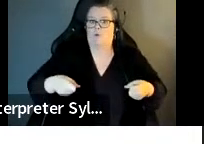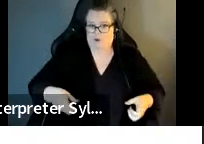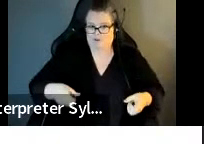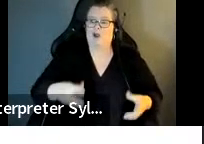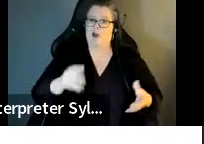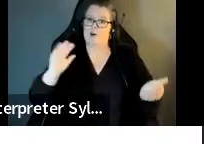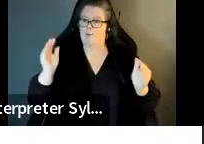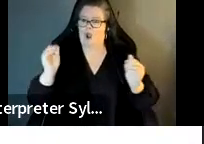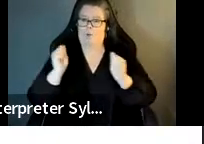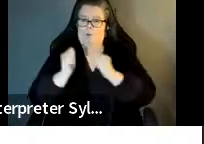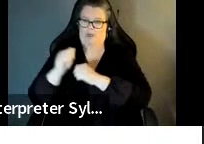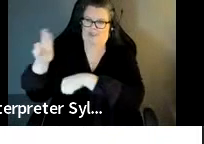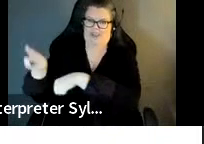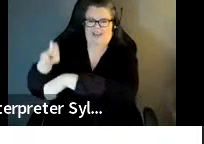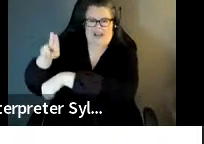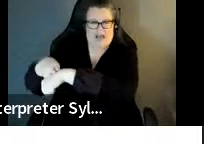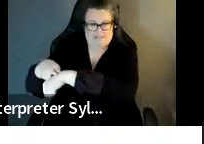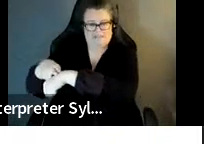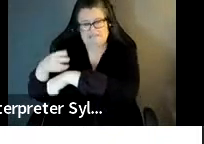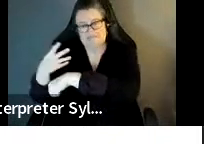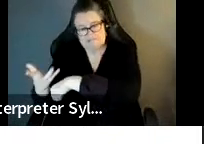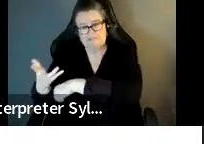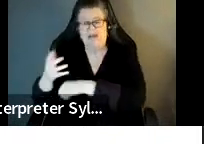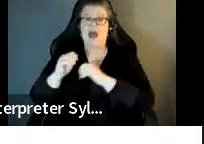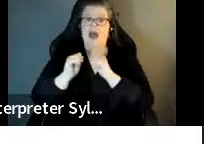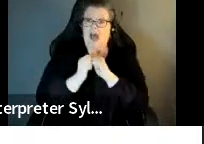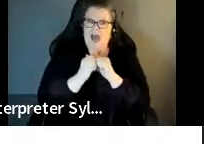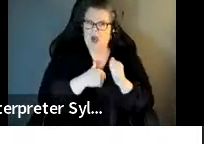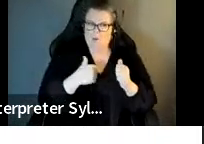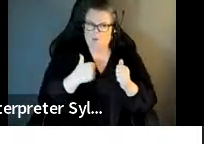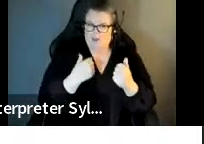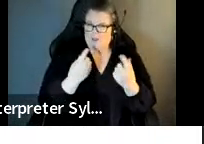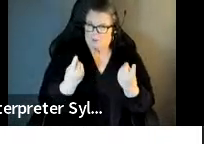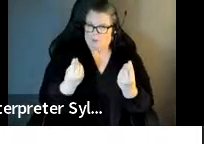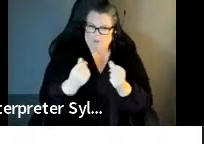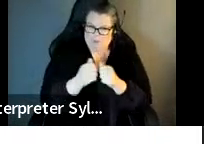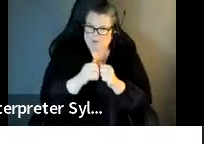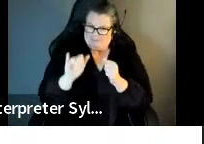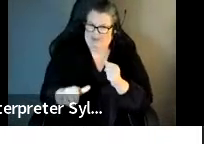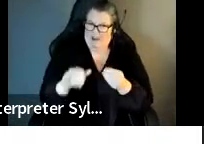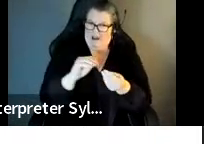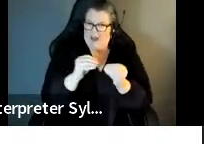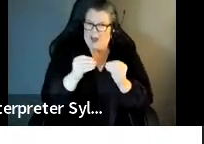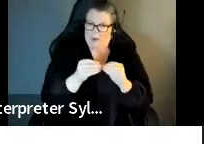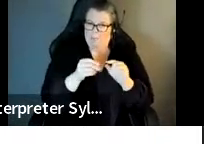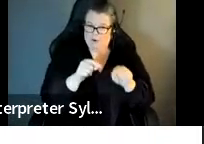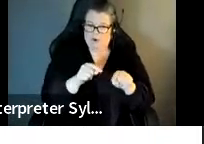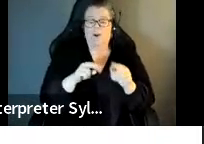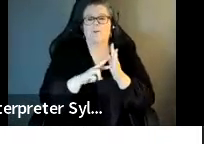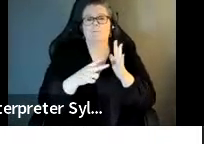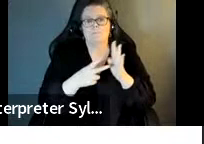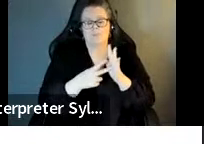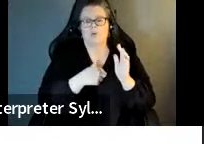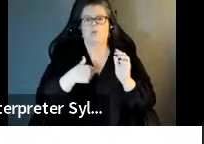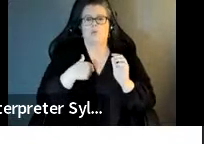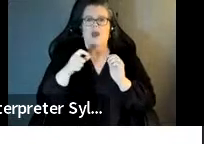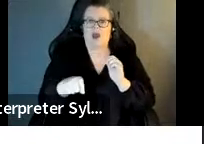So how do we address this problem when we are doing any type of analysis? That's where our re-sampling methodology comes in.